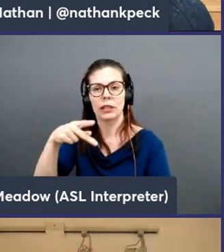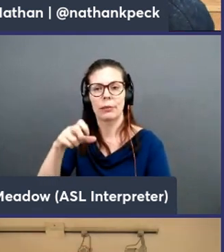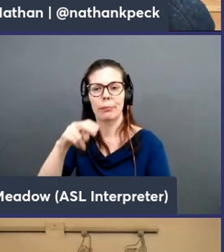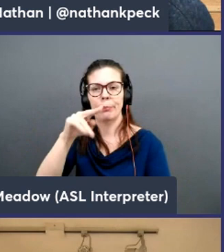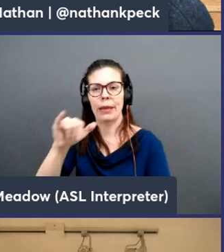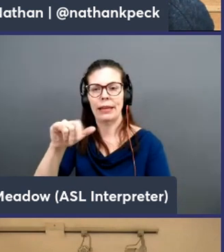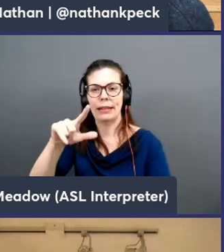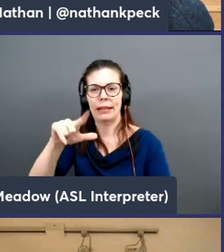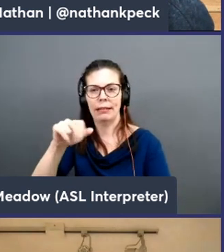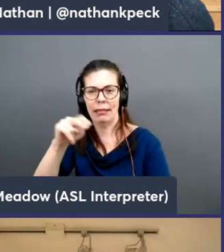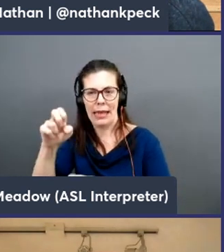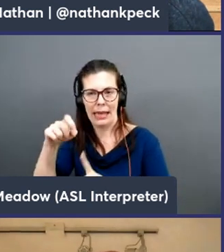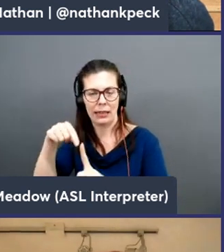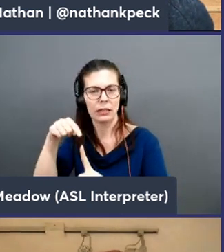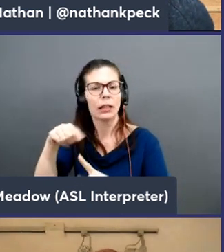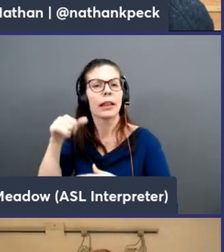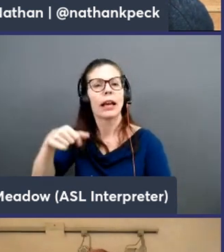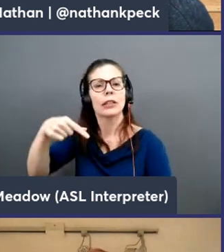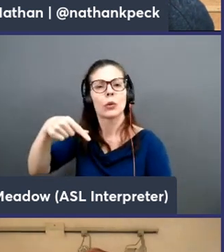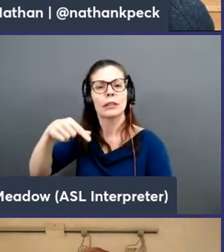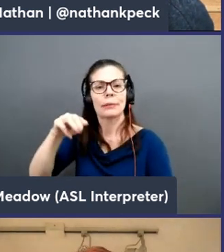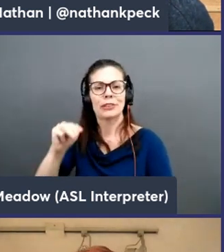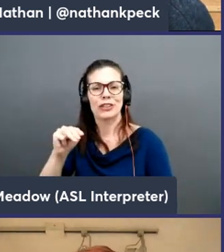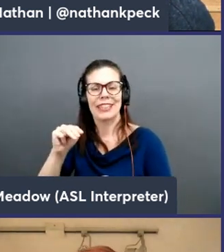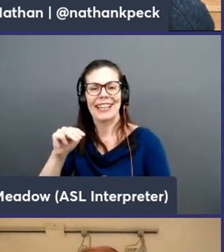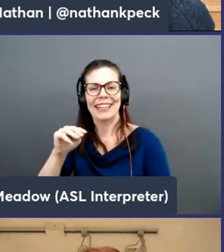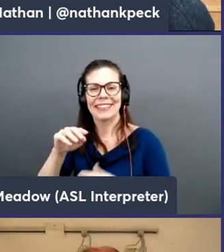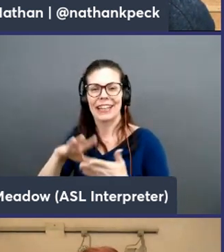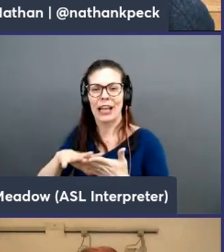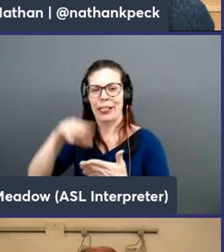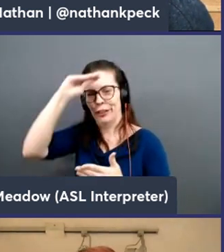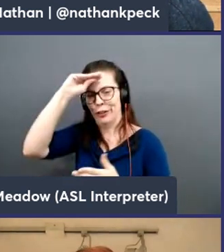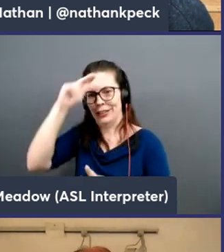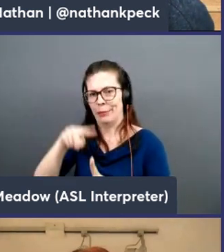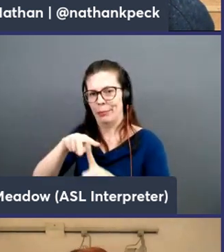which is a quantum machine learning plugin, and they're also one of our partners,